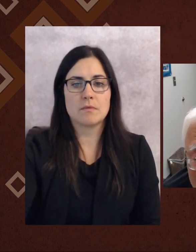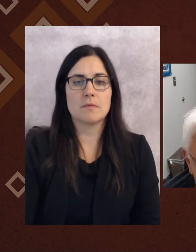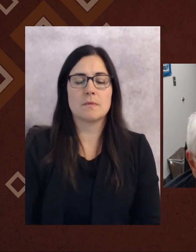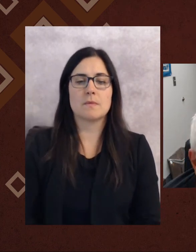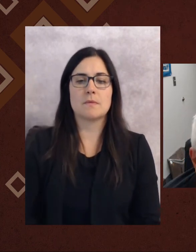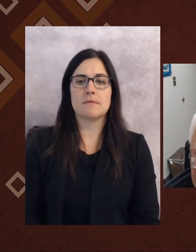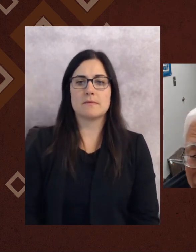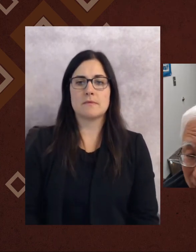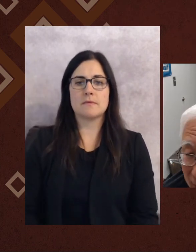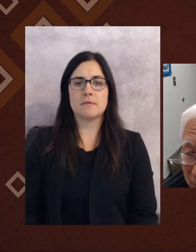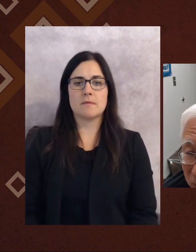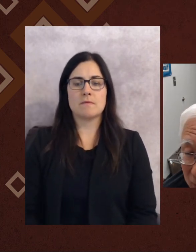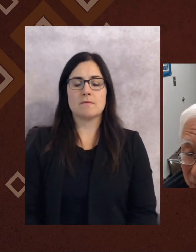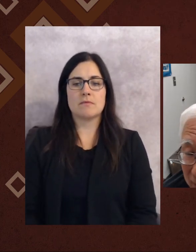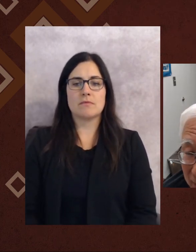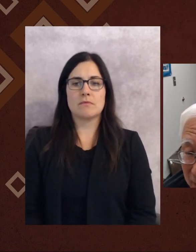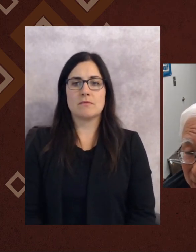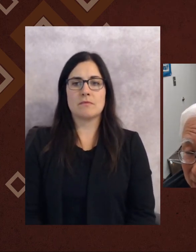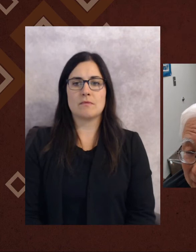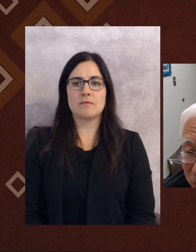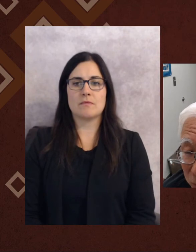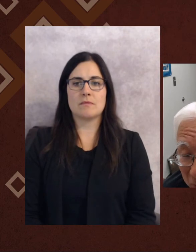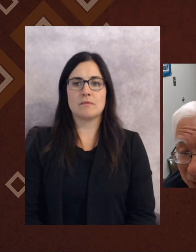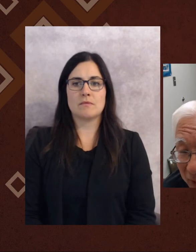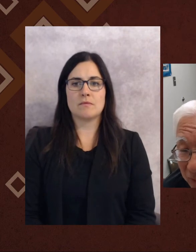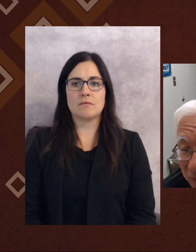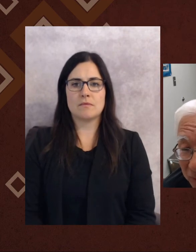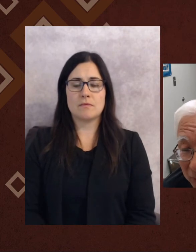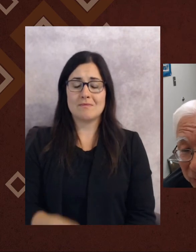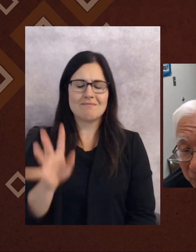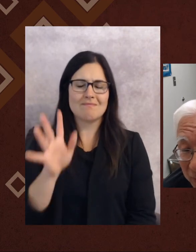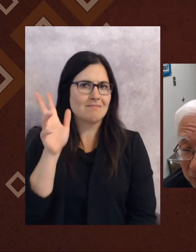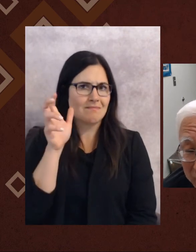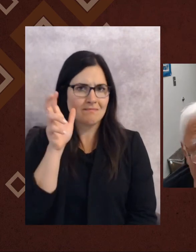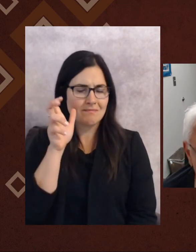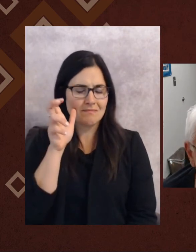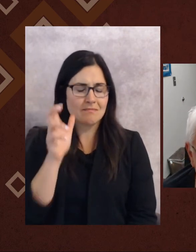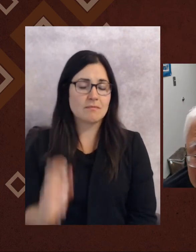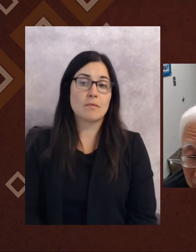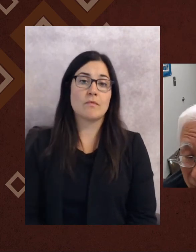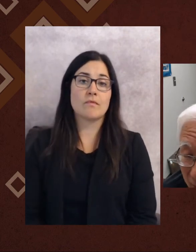oh, are you muted? I don't I don't hear you, Michael.